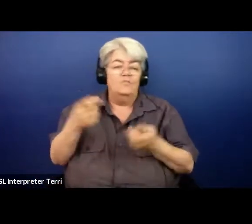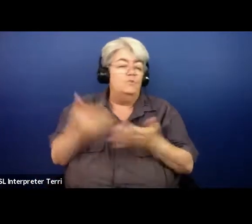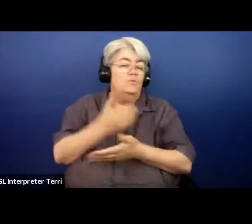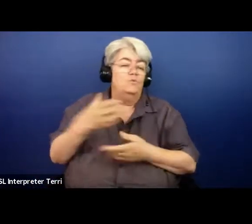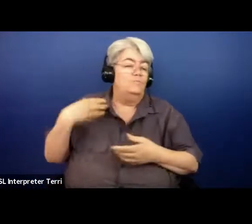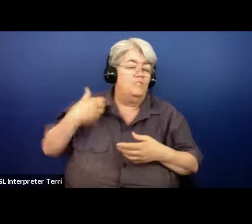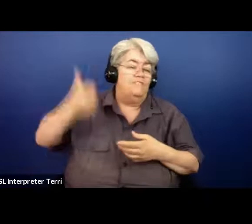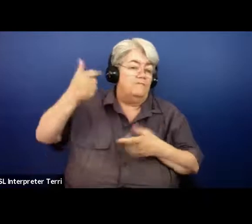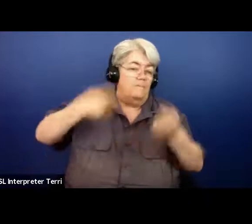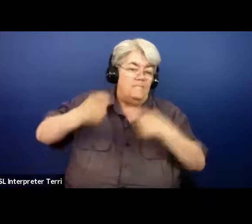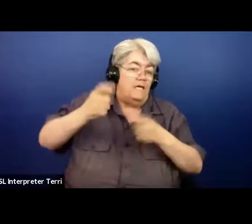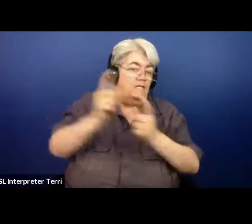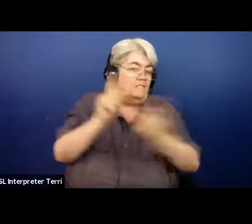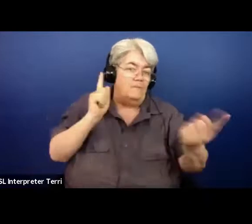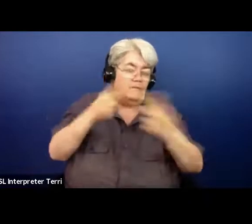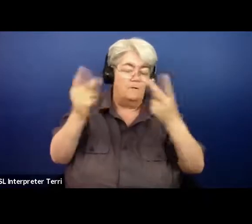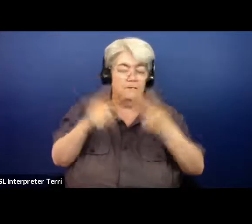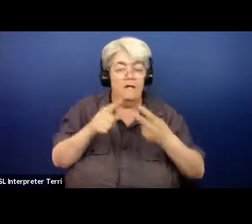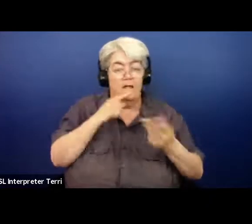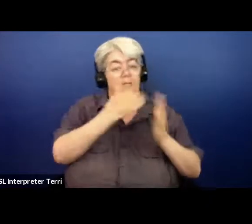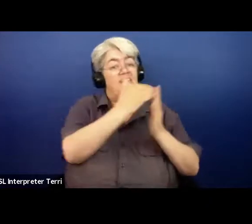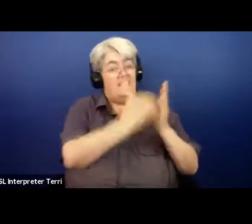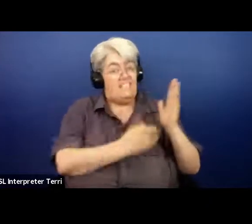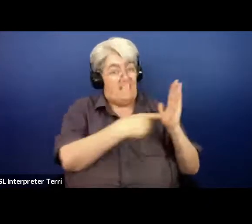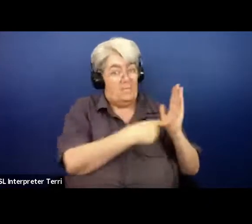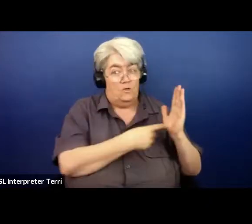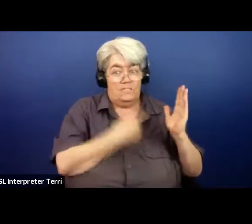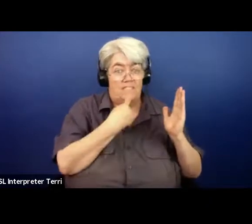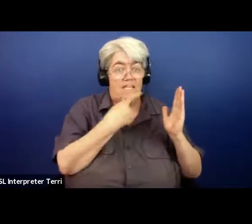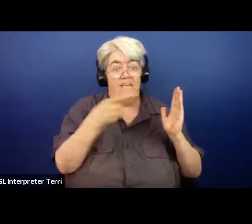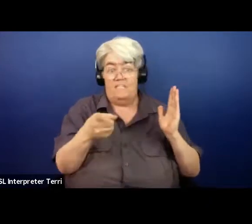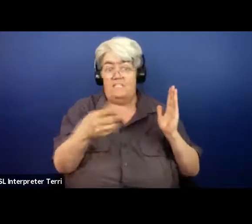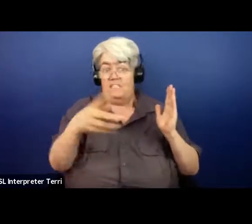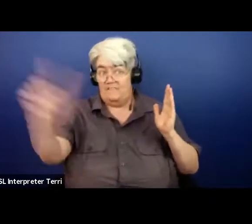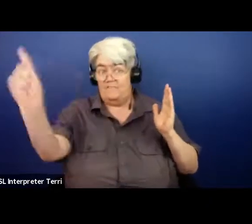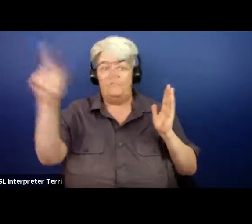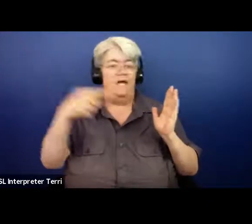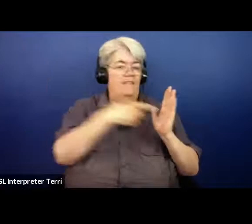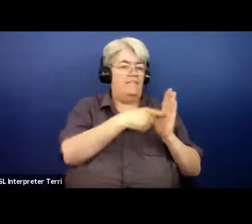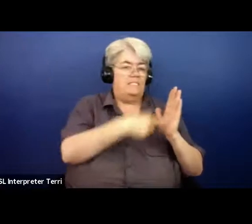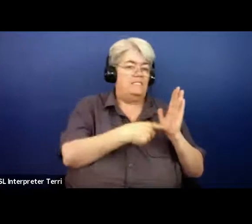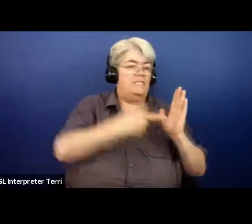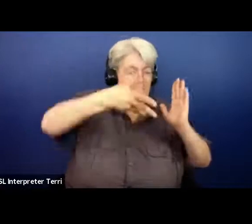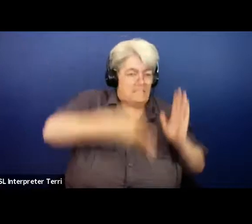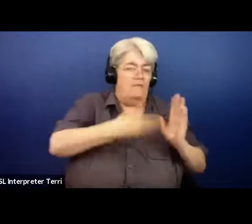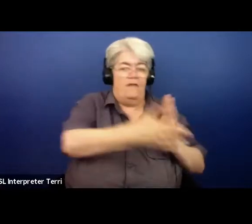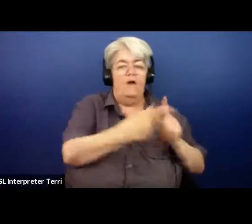this, here's what happens to the rest of the system. We have to think about ourselves as air traffic controllers. What was happening